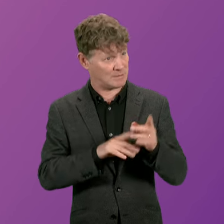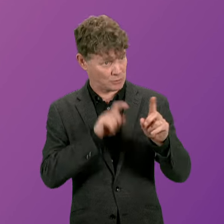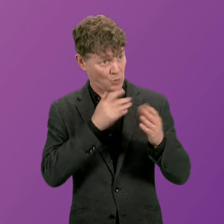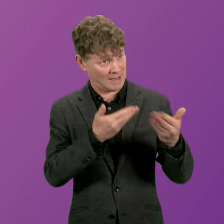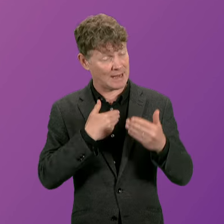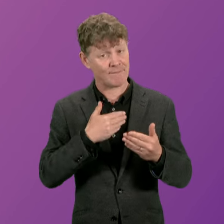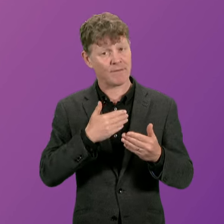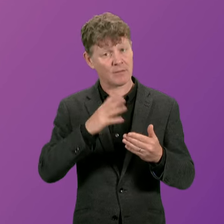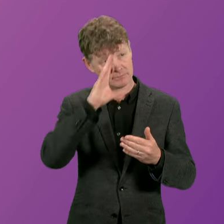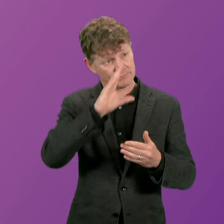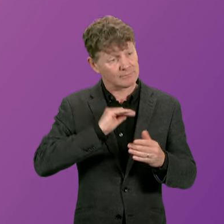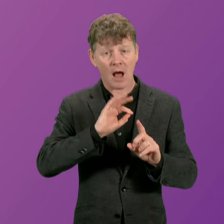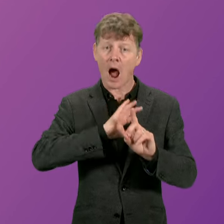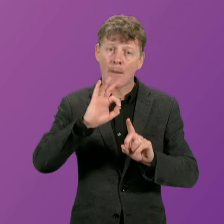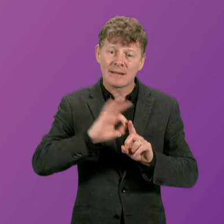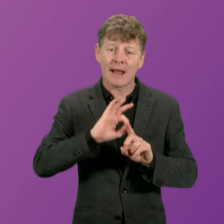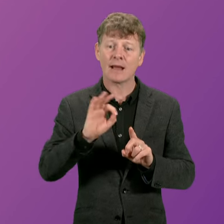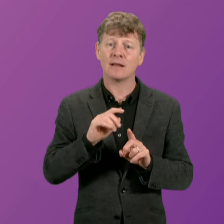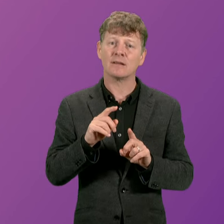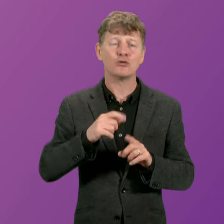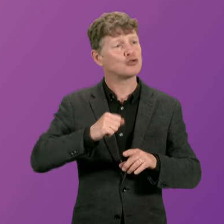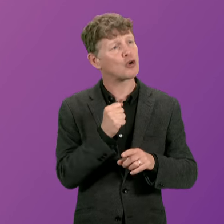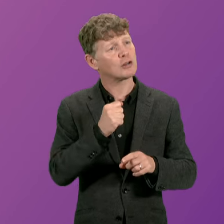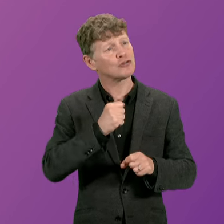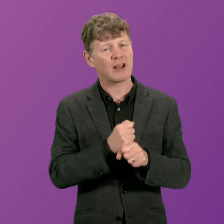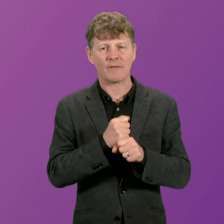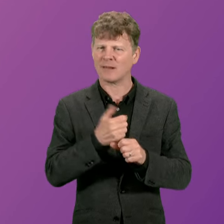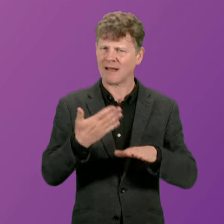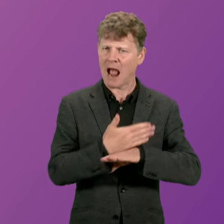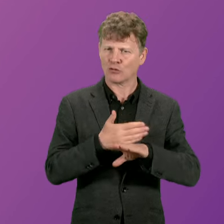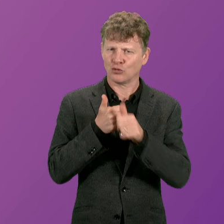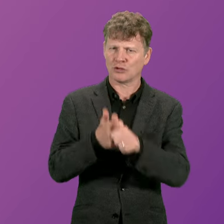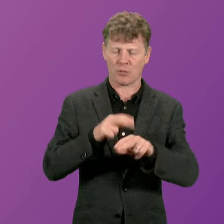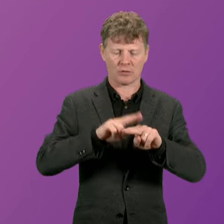action the Scottish Government is taking to support the Ferguson Marine shipyard.